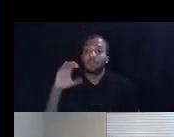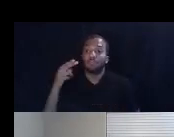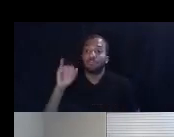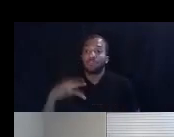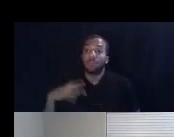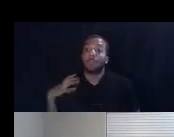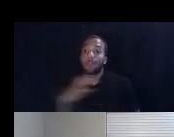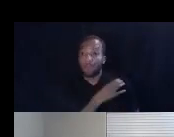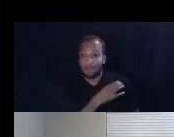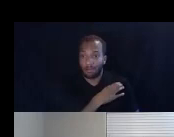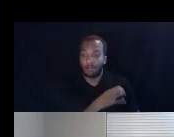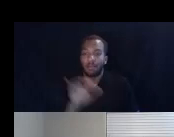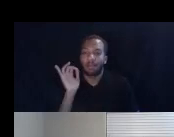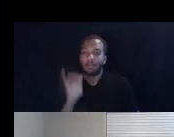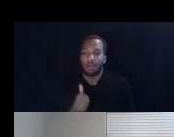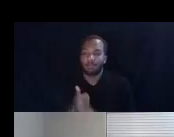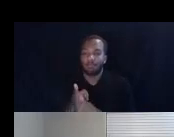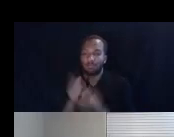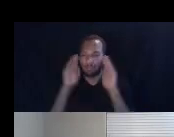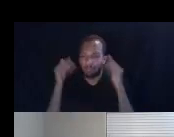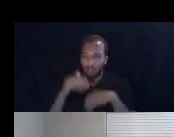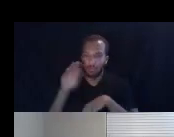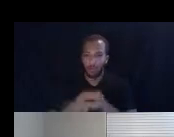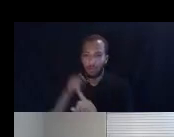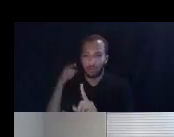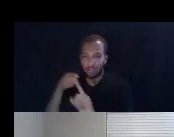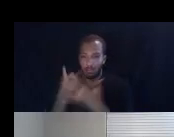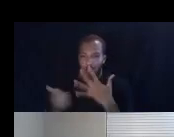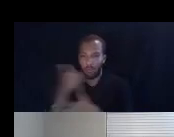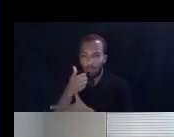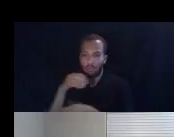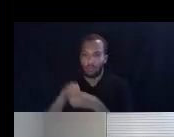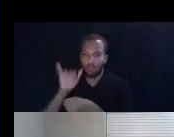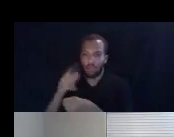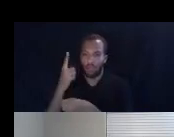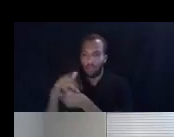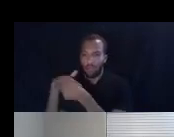with the specific priority areas that have been lifted up within that CHIP. And each of those CHIP committees